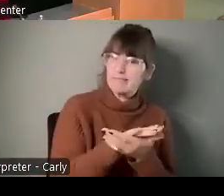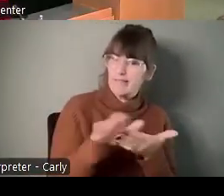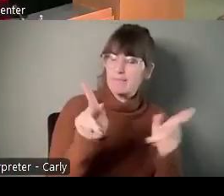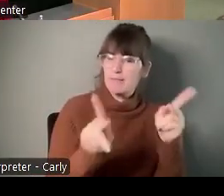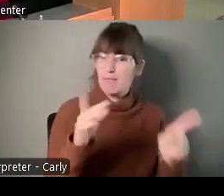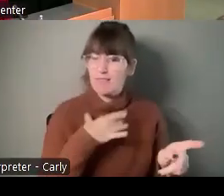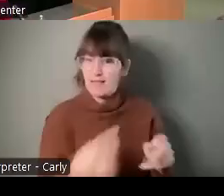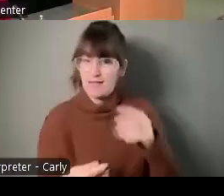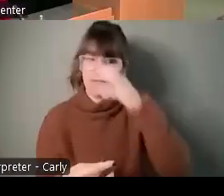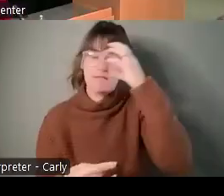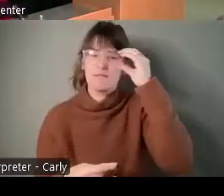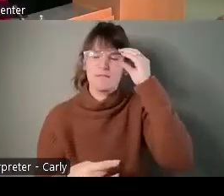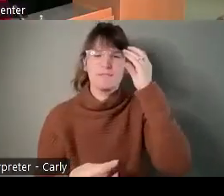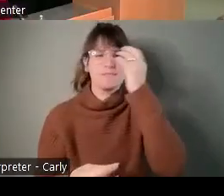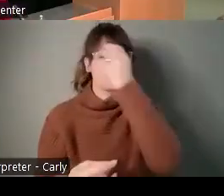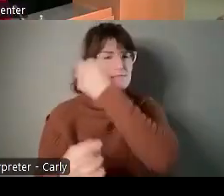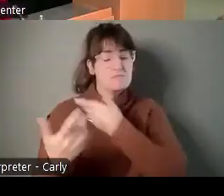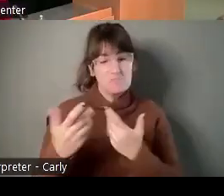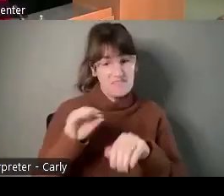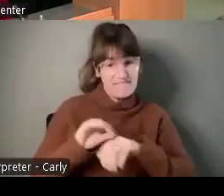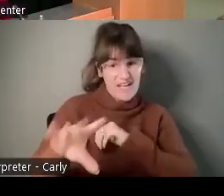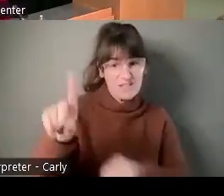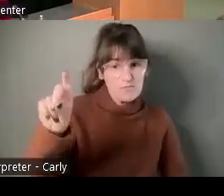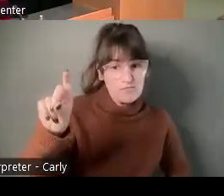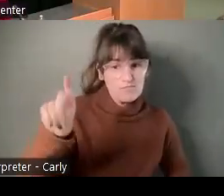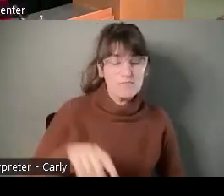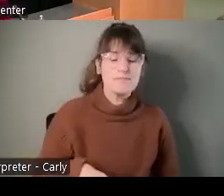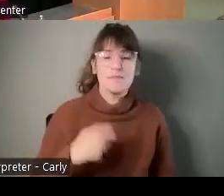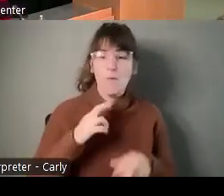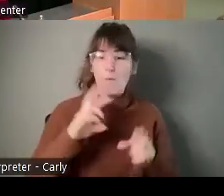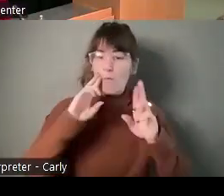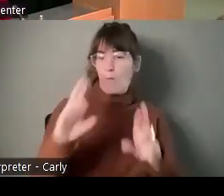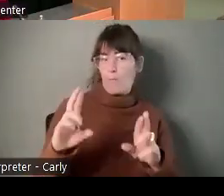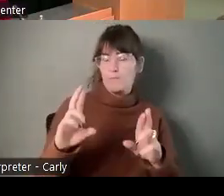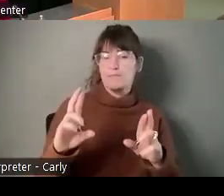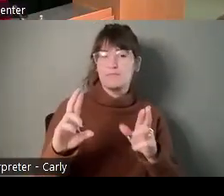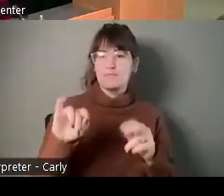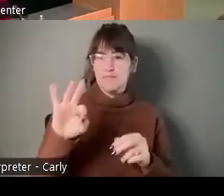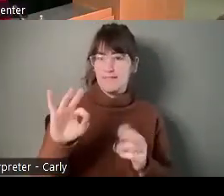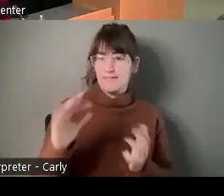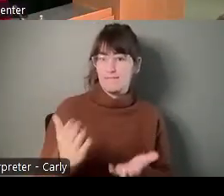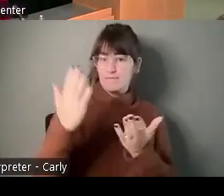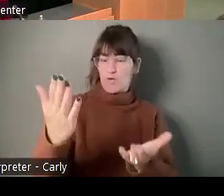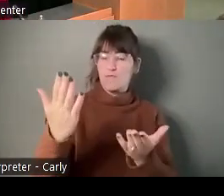but does it actually do anything? And so our hope is to see if by offering someone continued support